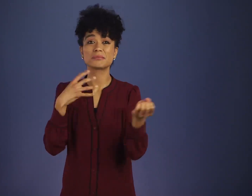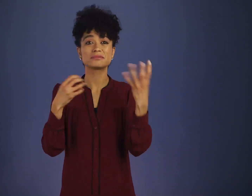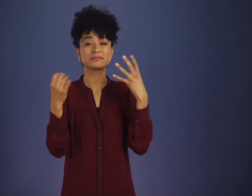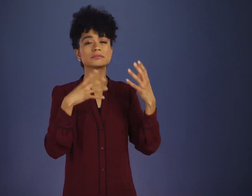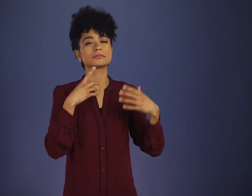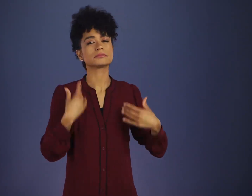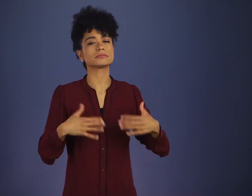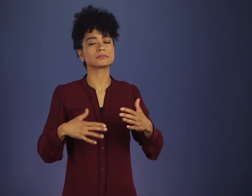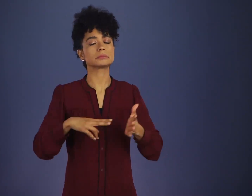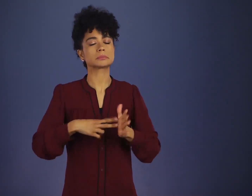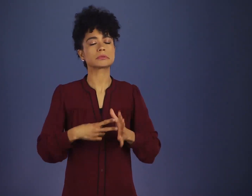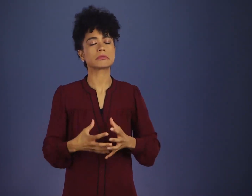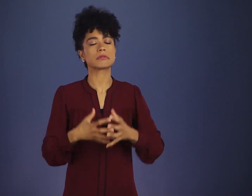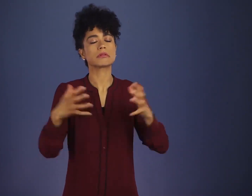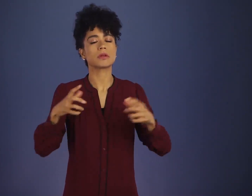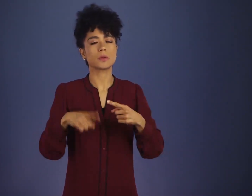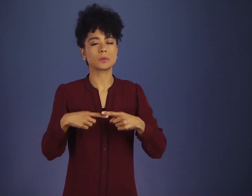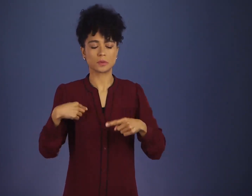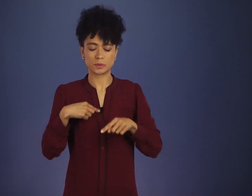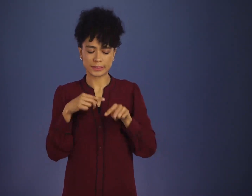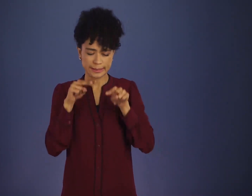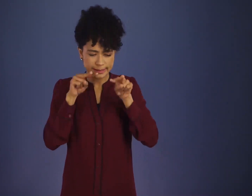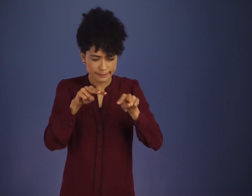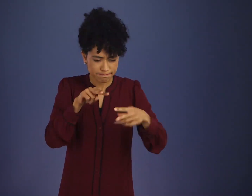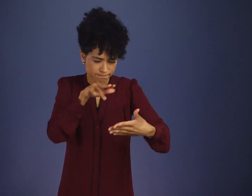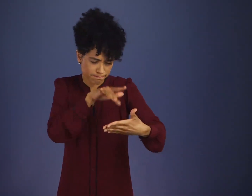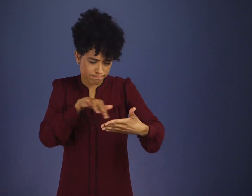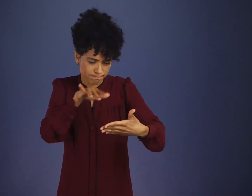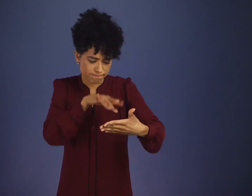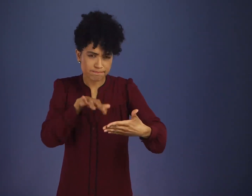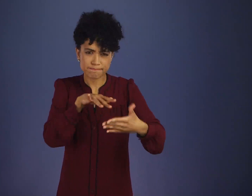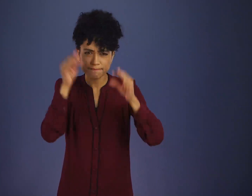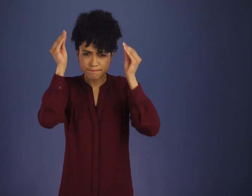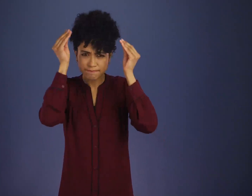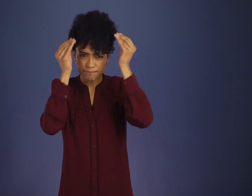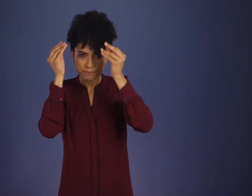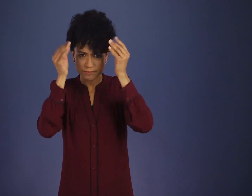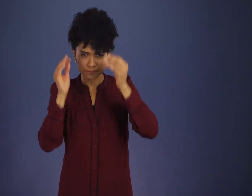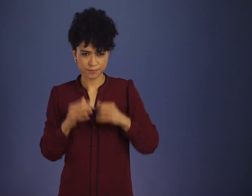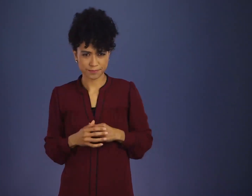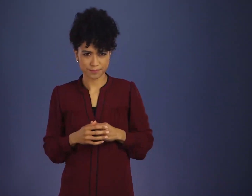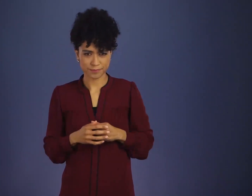Simple examples like the following take on a world of meaning when we think about them.